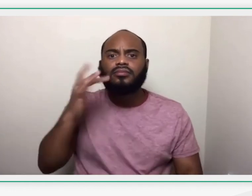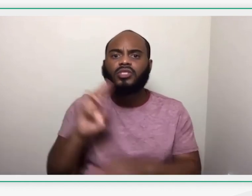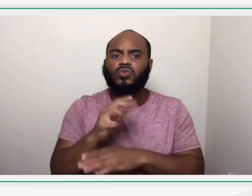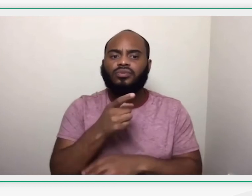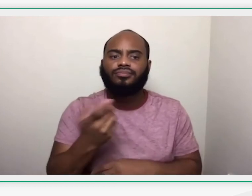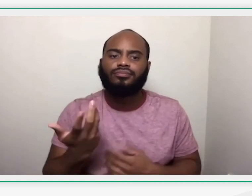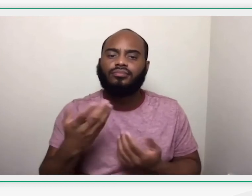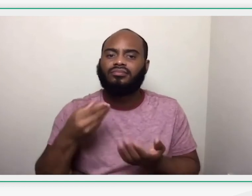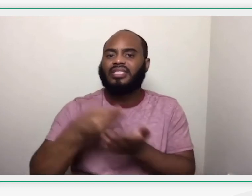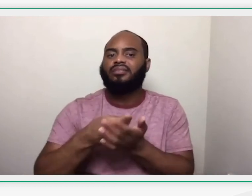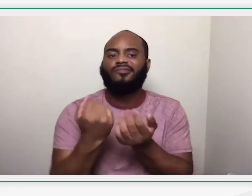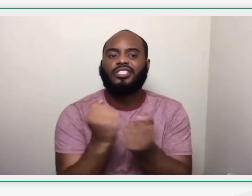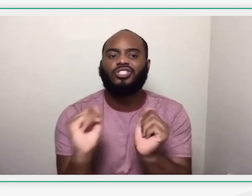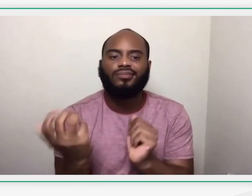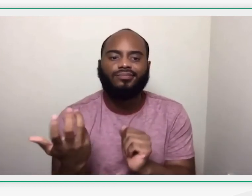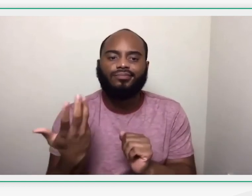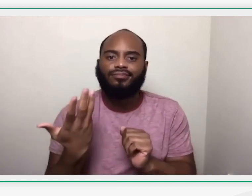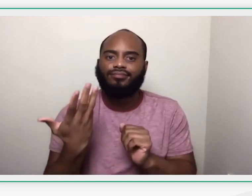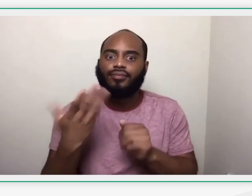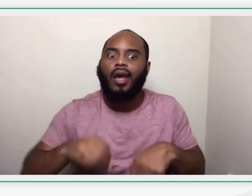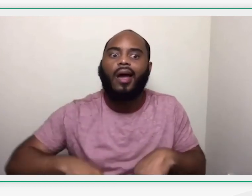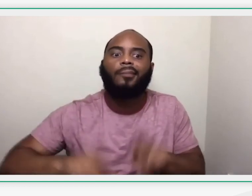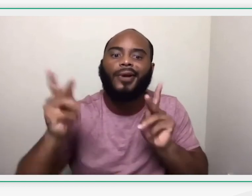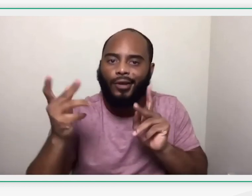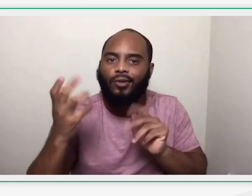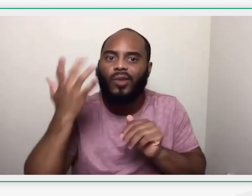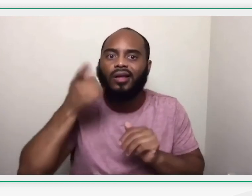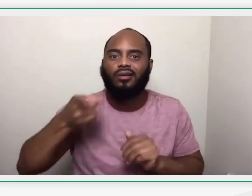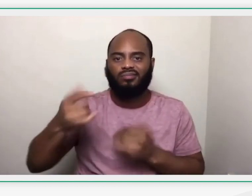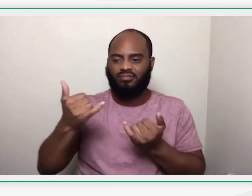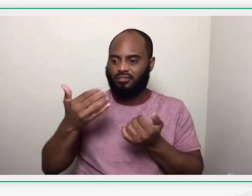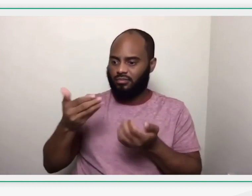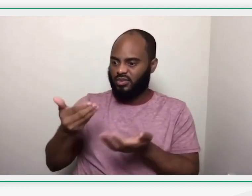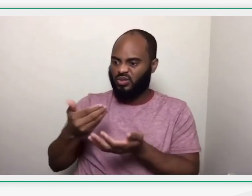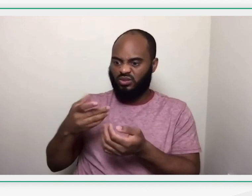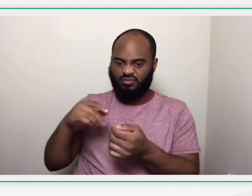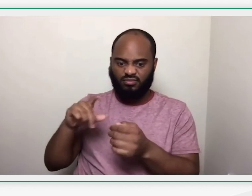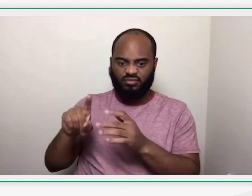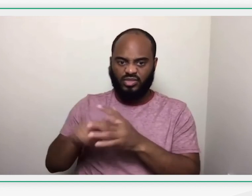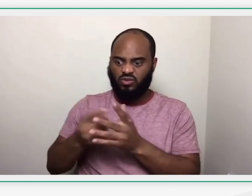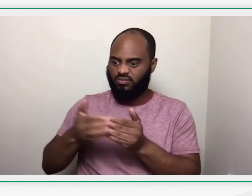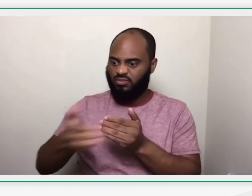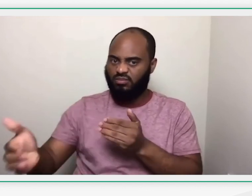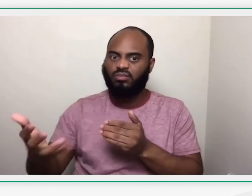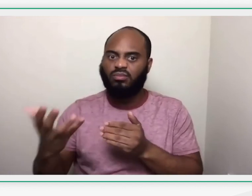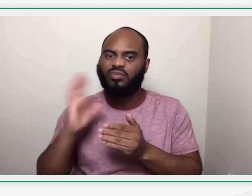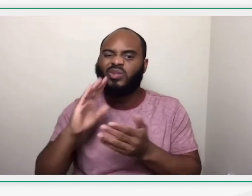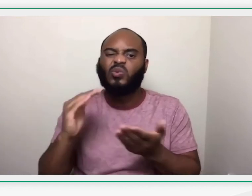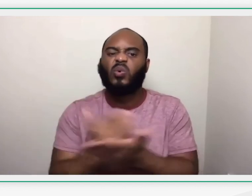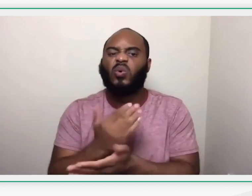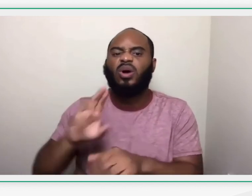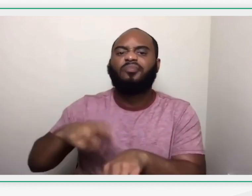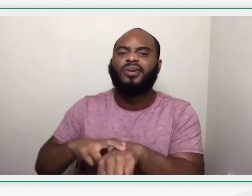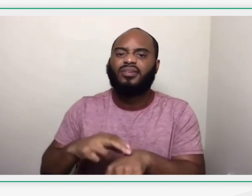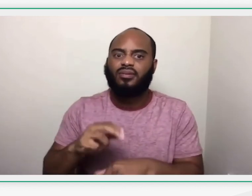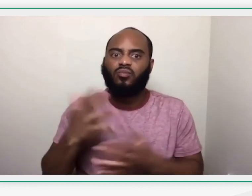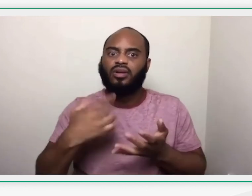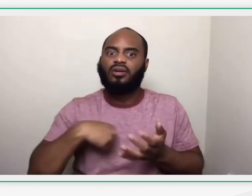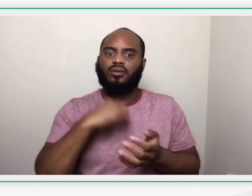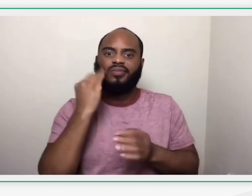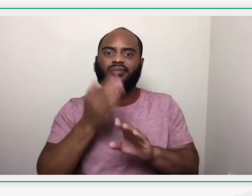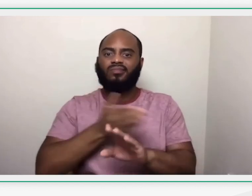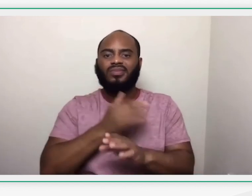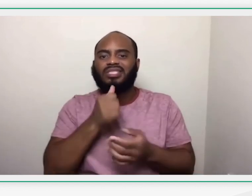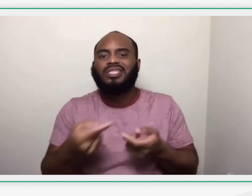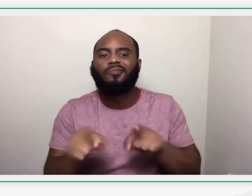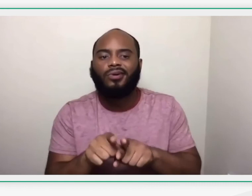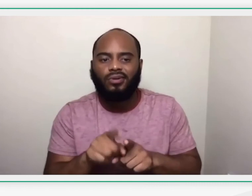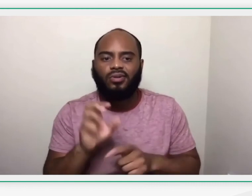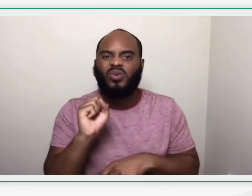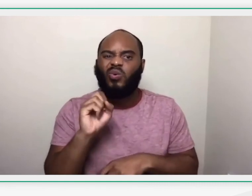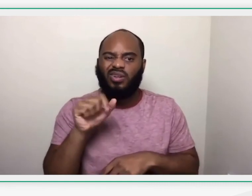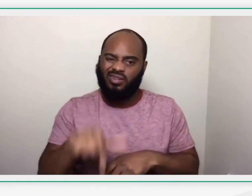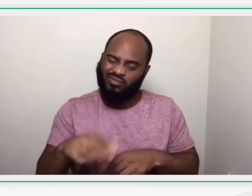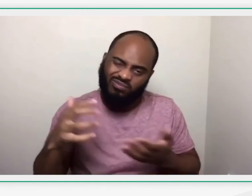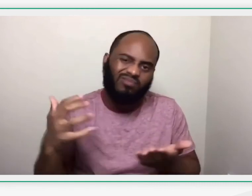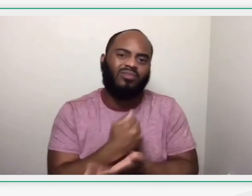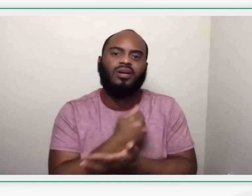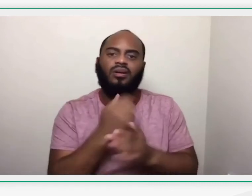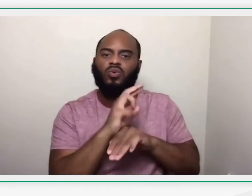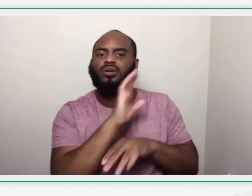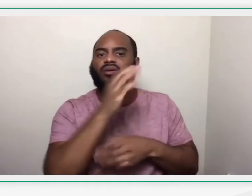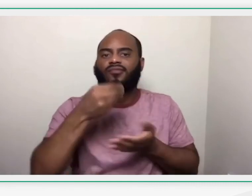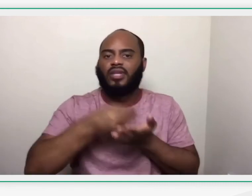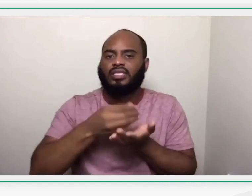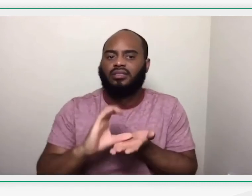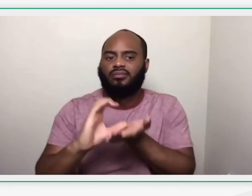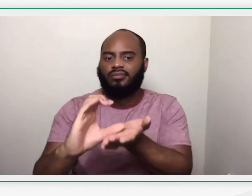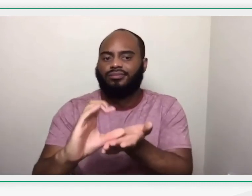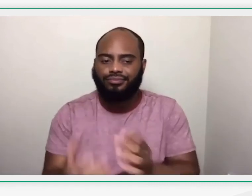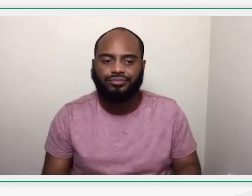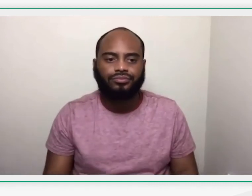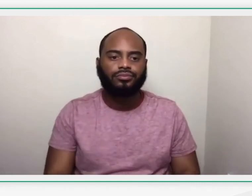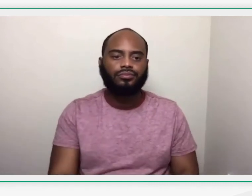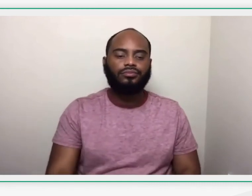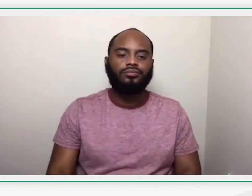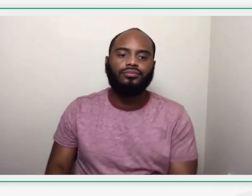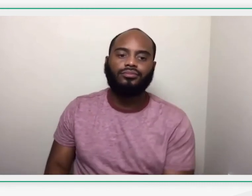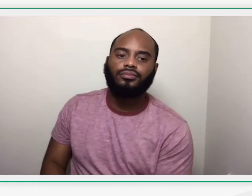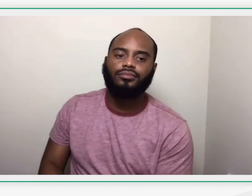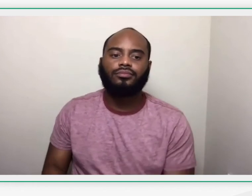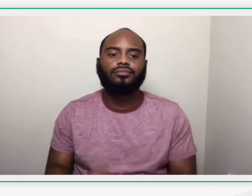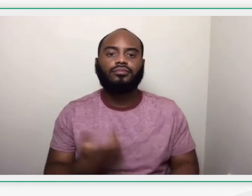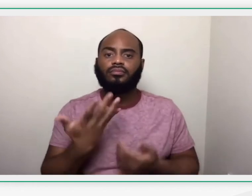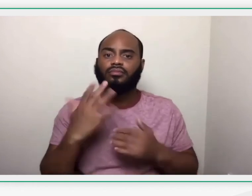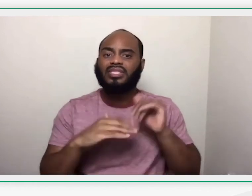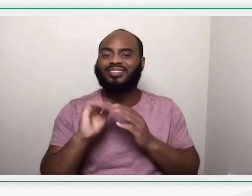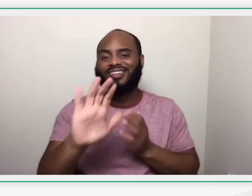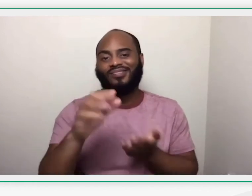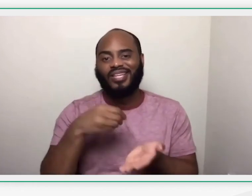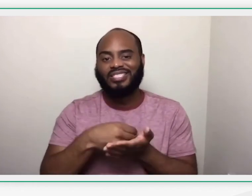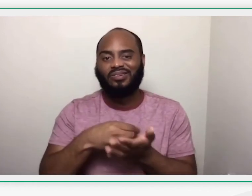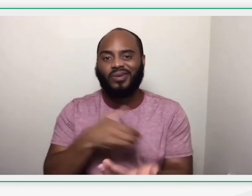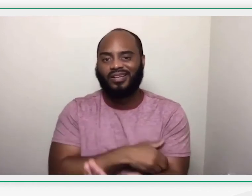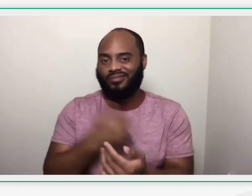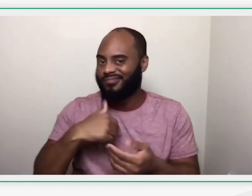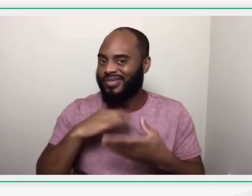Now, why do I mention these programs, and why use these programs? Well, for one, financial freedom for new opportunities. We're in a new normal. Things aren't going to return to the way they were before this pandemic. So, we can take those funds or that financing to create new opportunities.